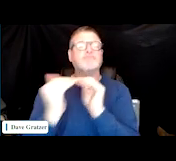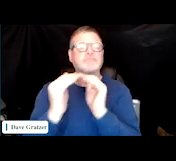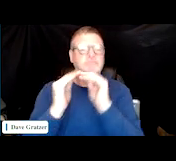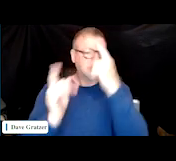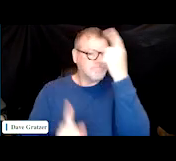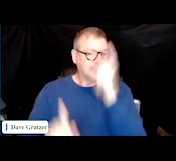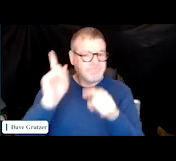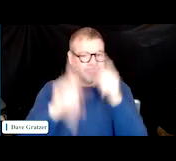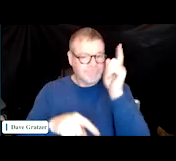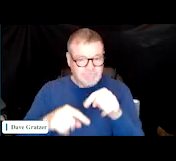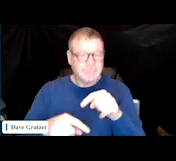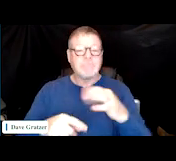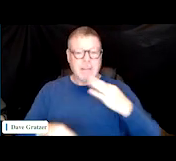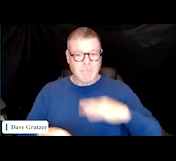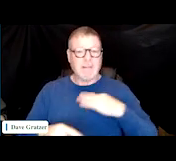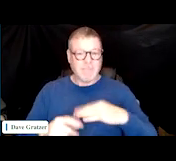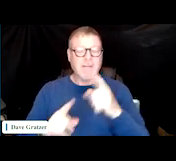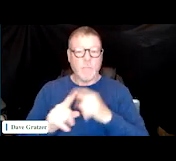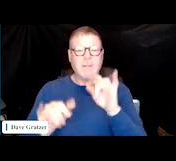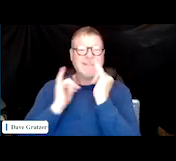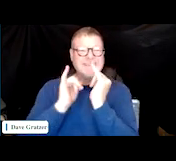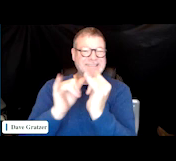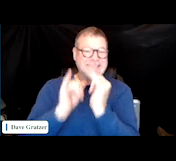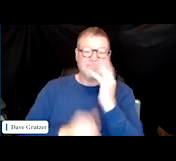between and among individuals with similar life experiences.